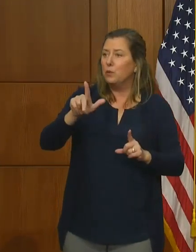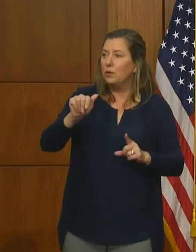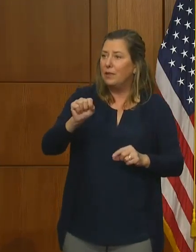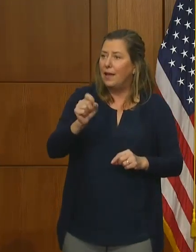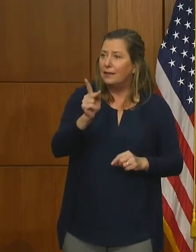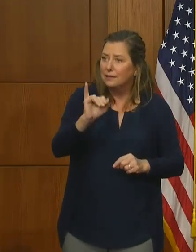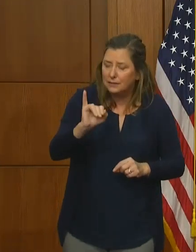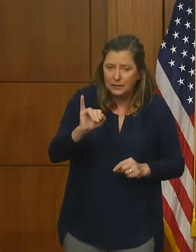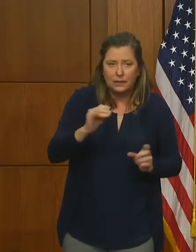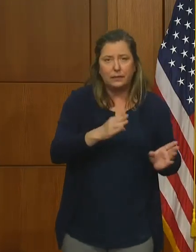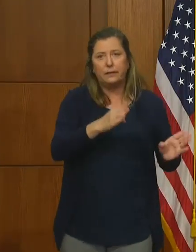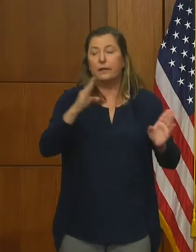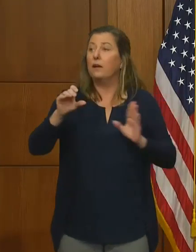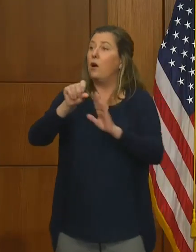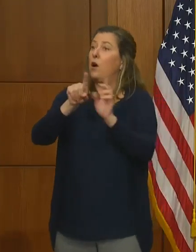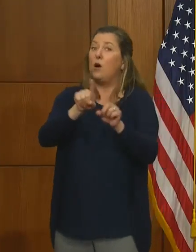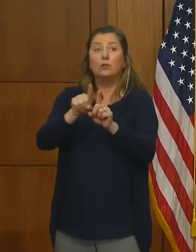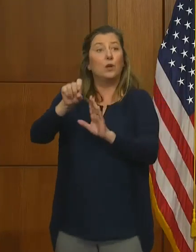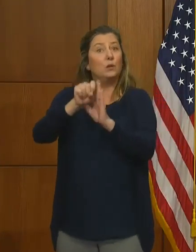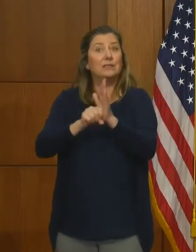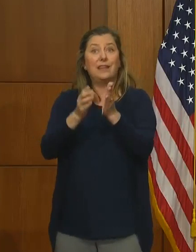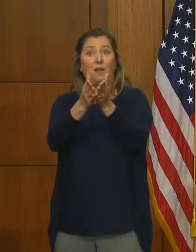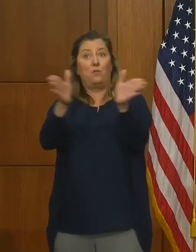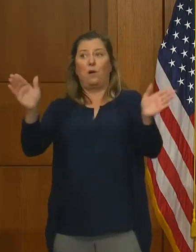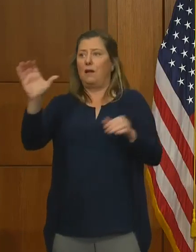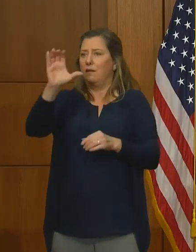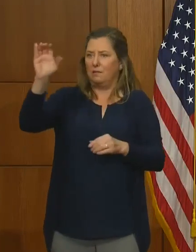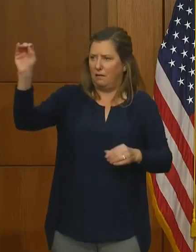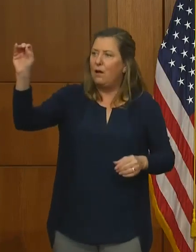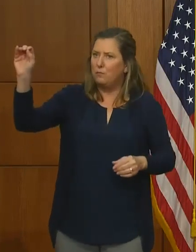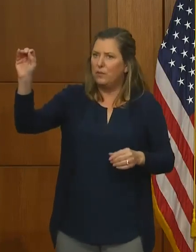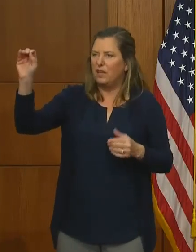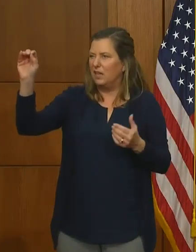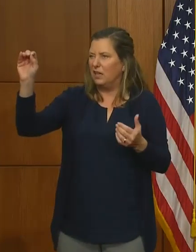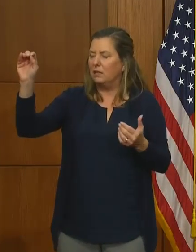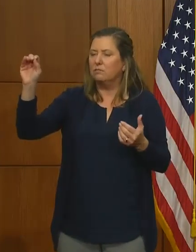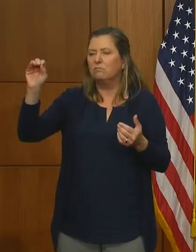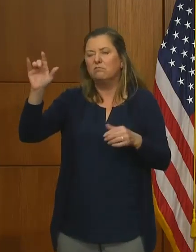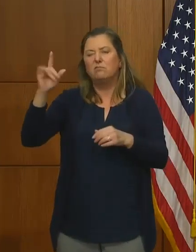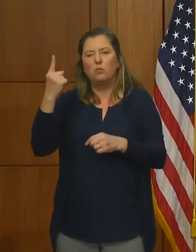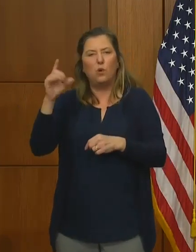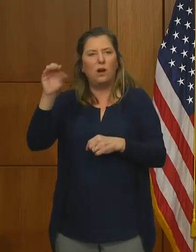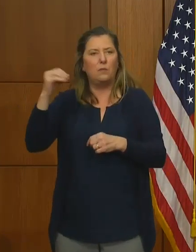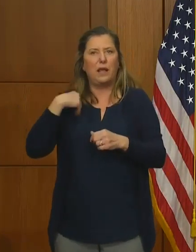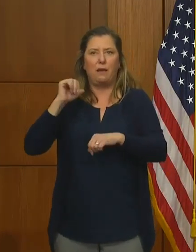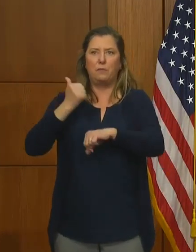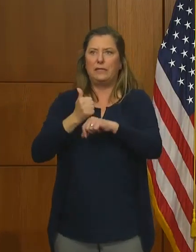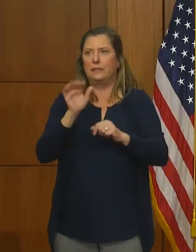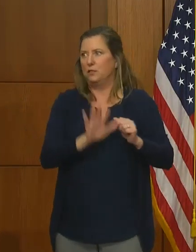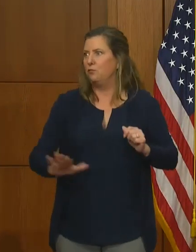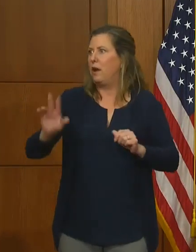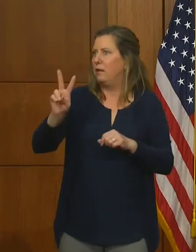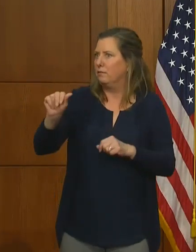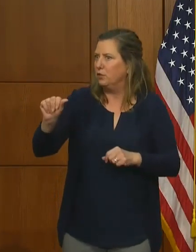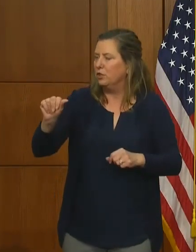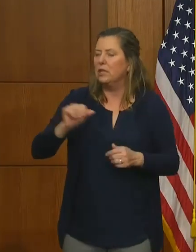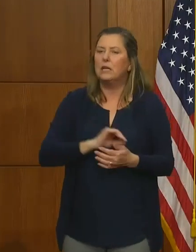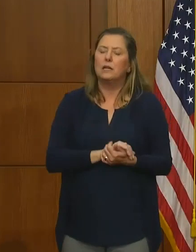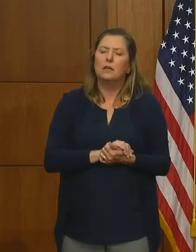WE ALSO HAVE REPRESENTATIVES FROM PULASKI- AND ALSO- STATEWIDE- COMPANY THAT THAT